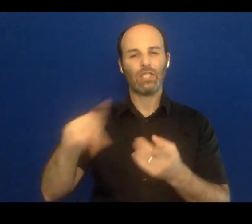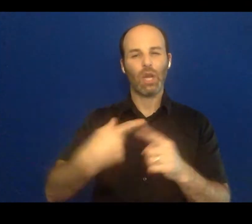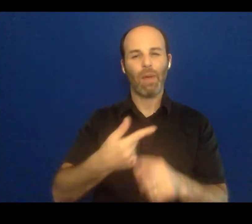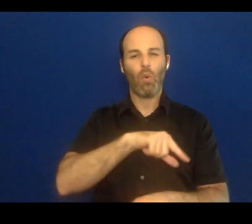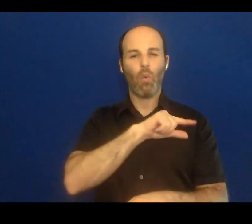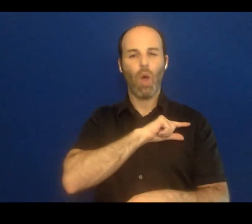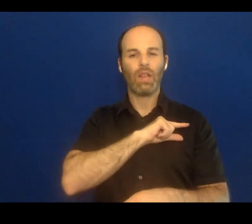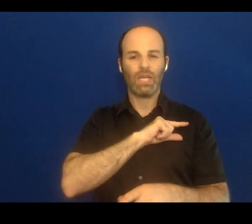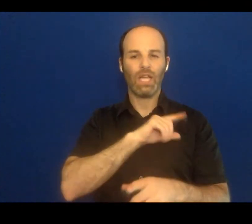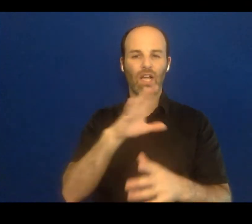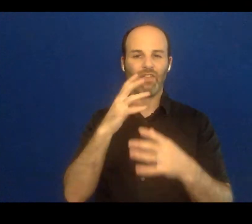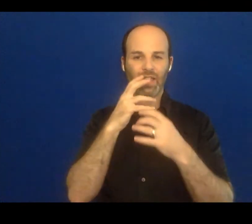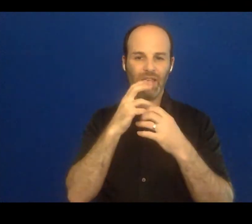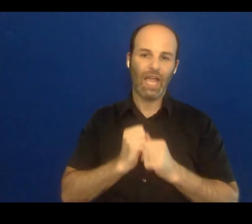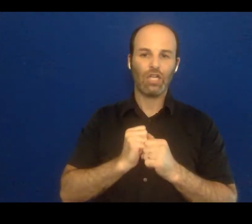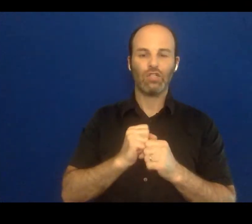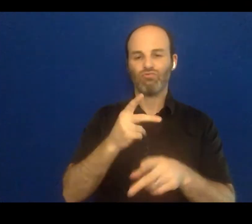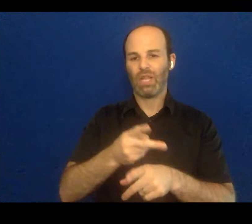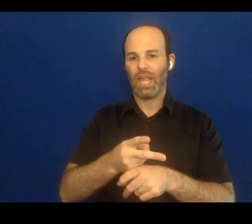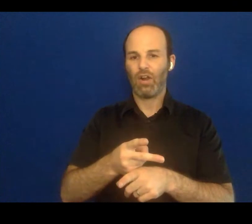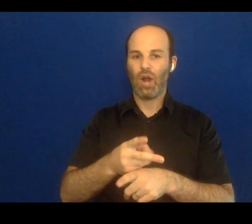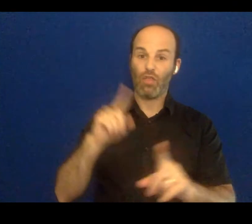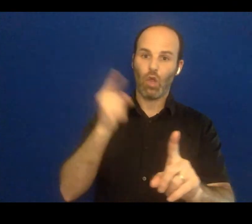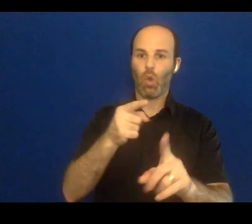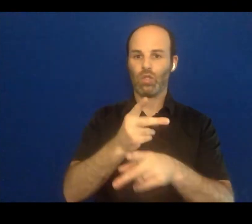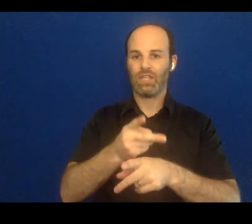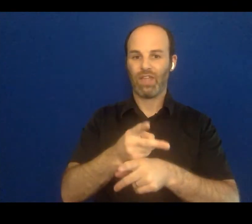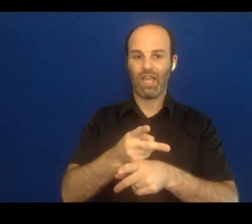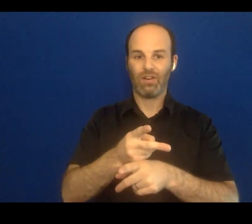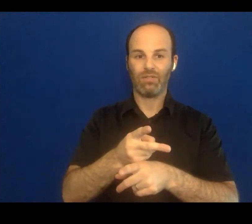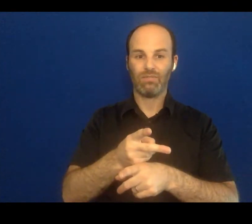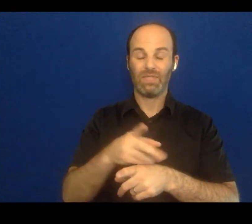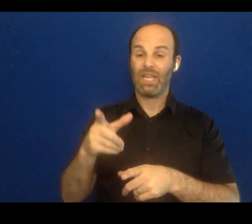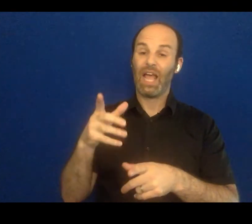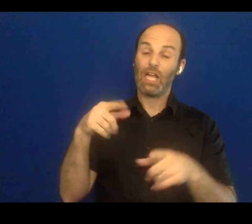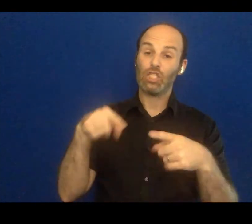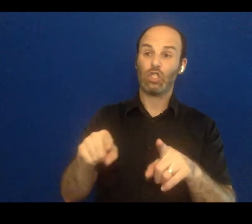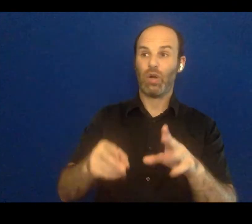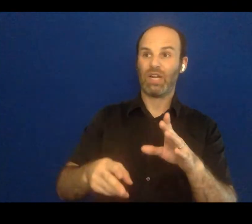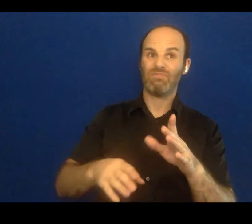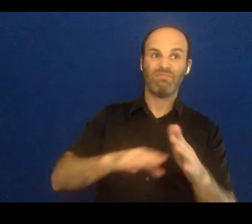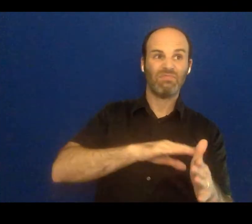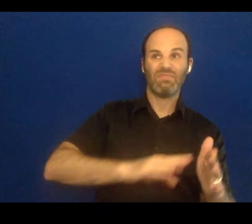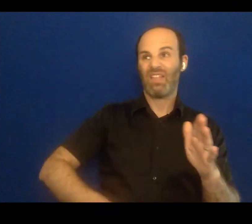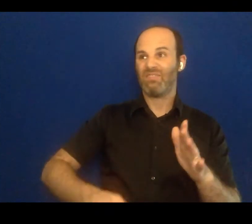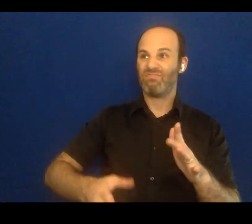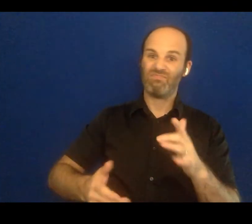QUALITY OF CARE AND GOALS OF CARE AND CERTAINLY DURING THE HEIGHT OF THE PANDEMIC, BUT WE ARE REACHING NEW HEIGHTS EVERY